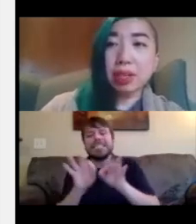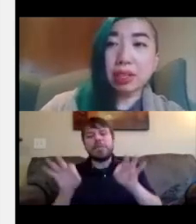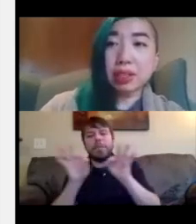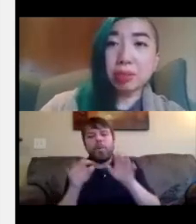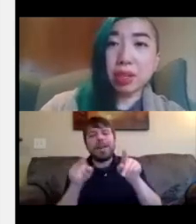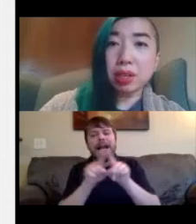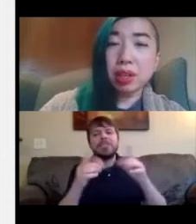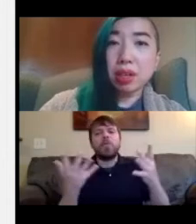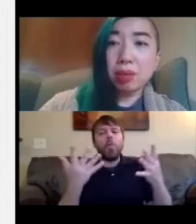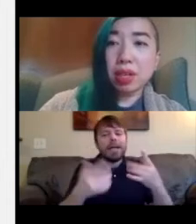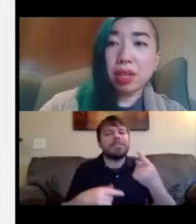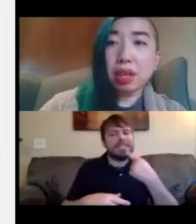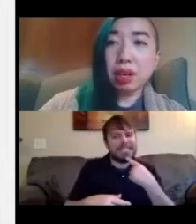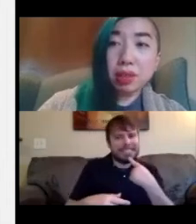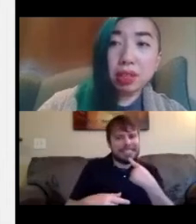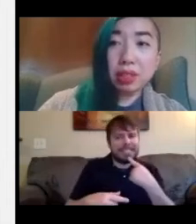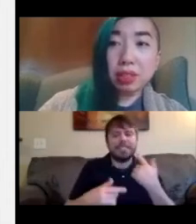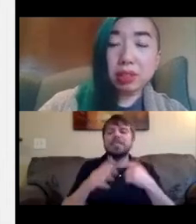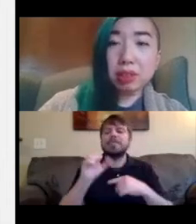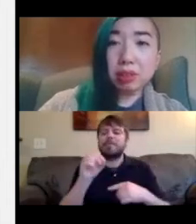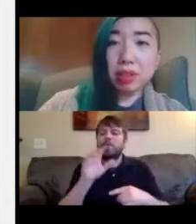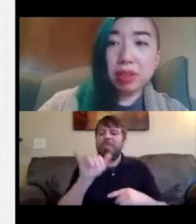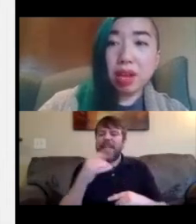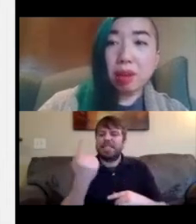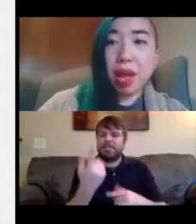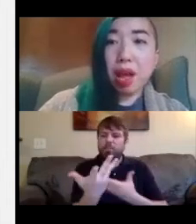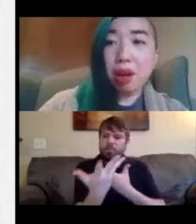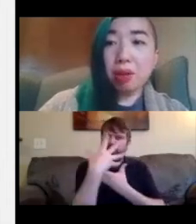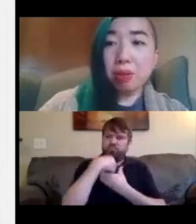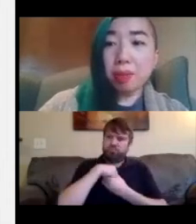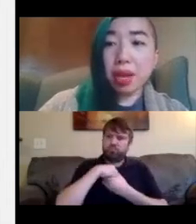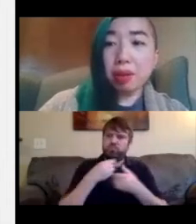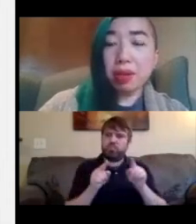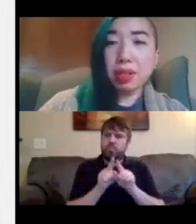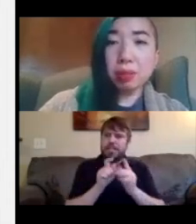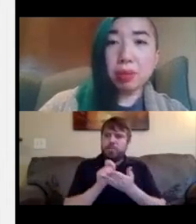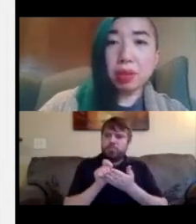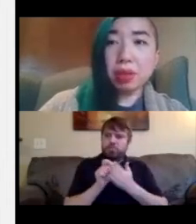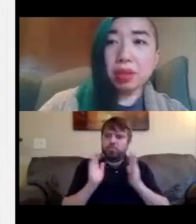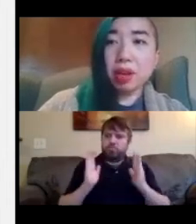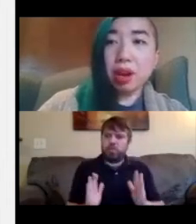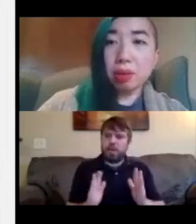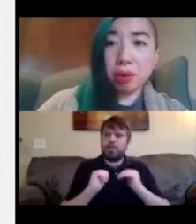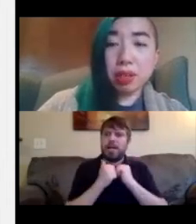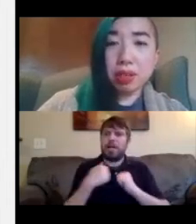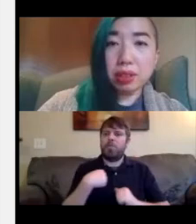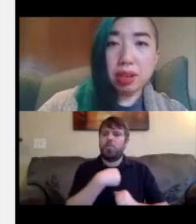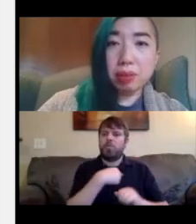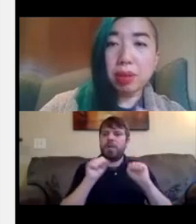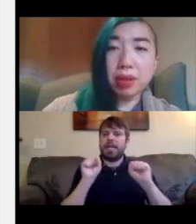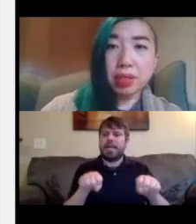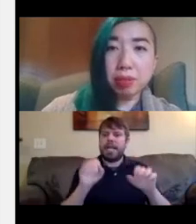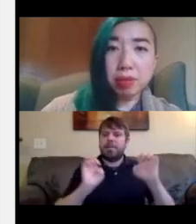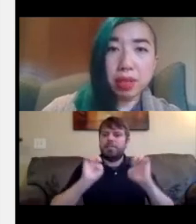is a spirit we carry with us in how we might want to explore our work. So I apologize for moving